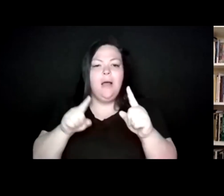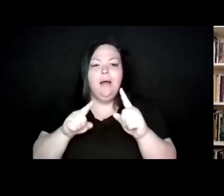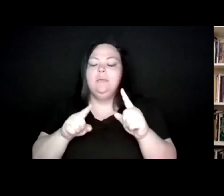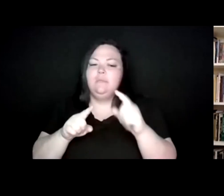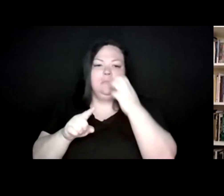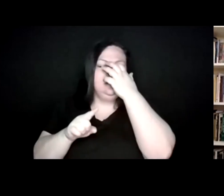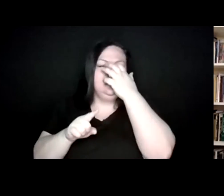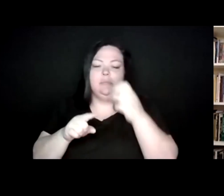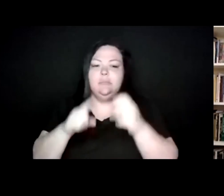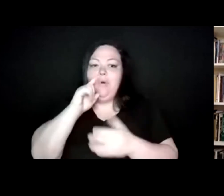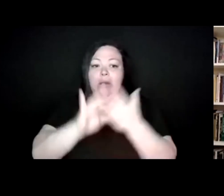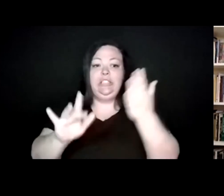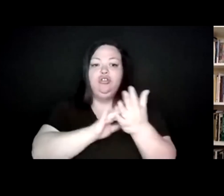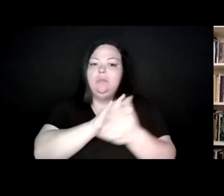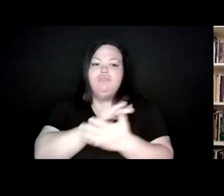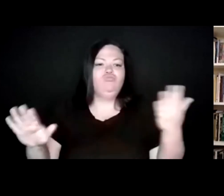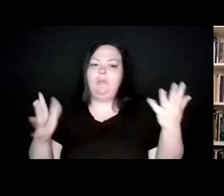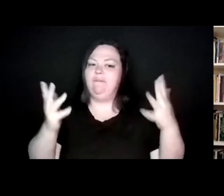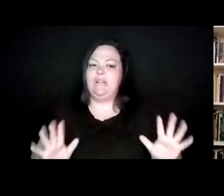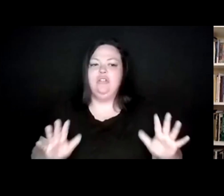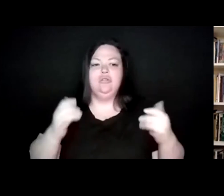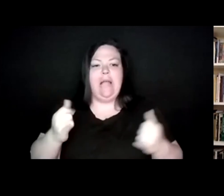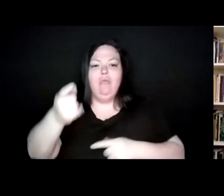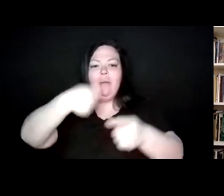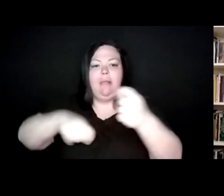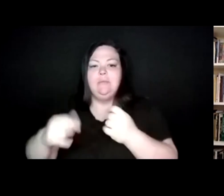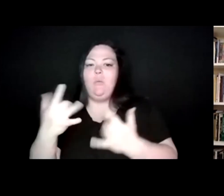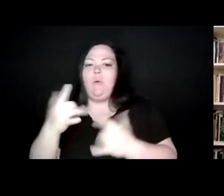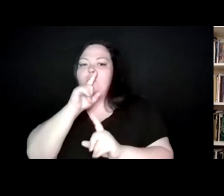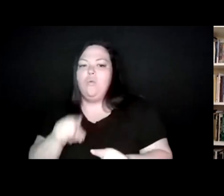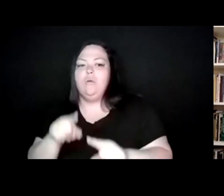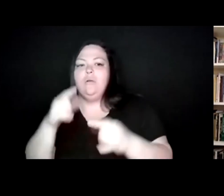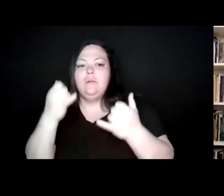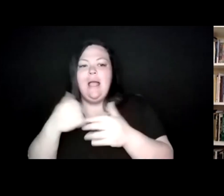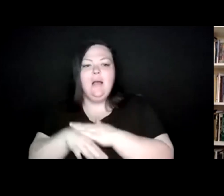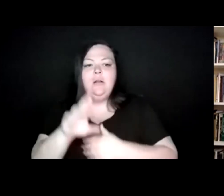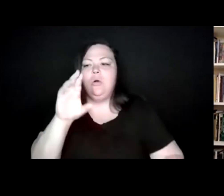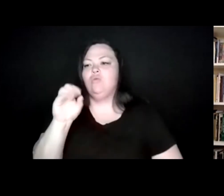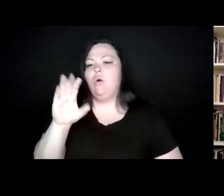bought: replacements are on order. Enter / “Robotanica”­ –the world of the wild